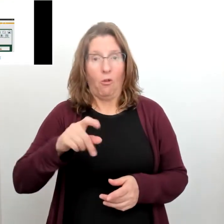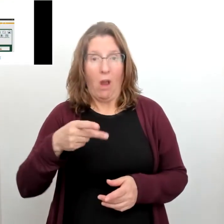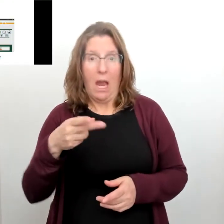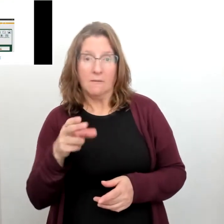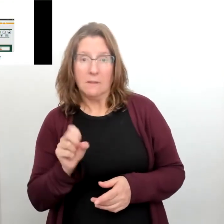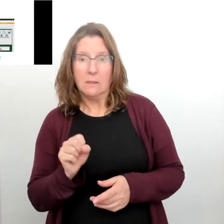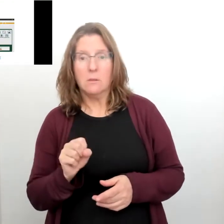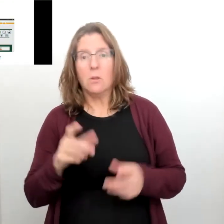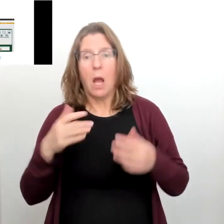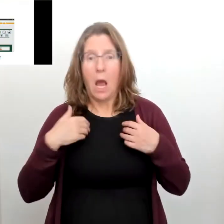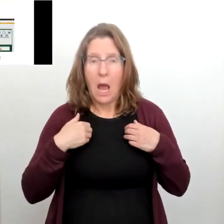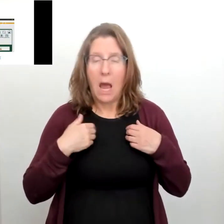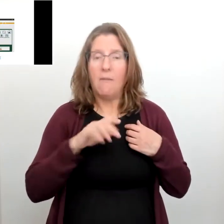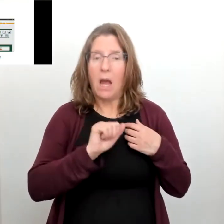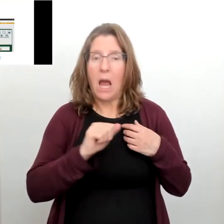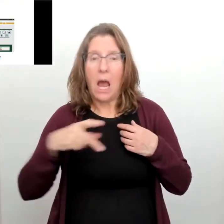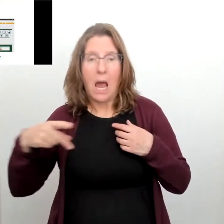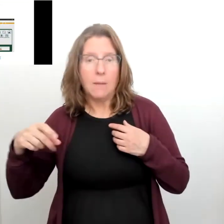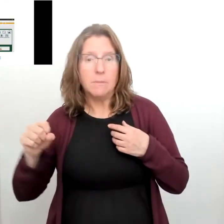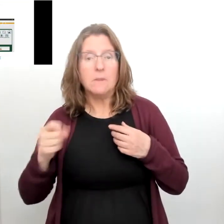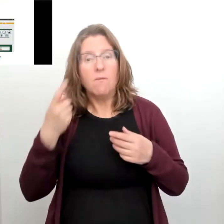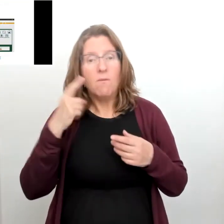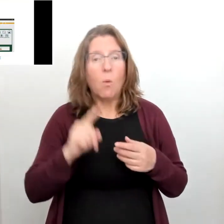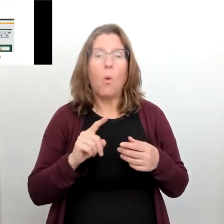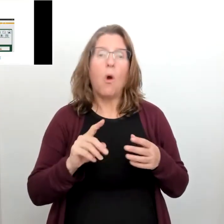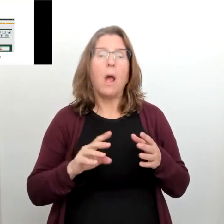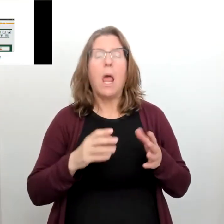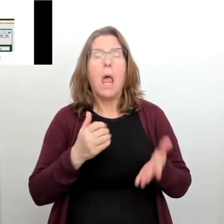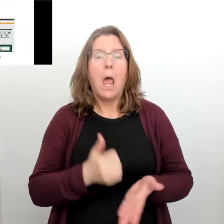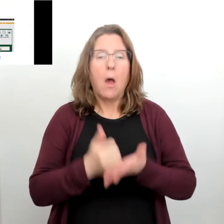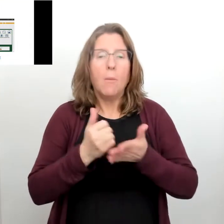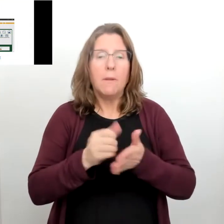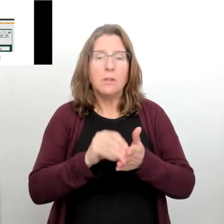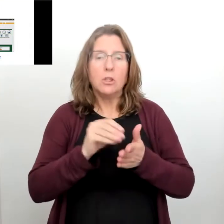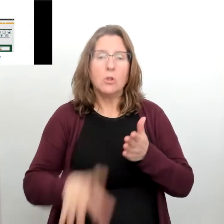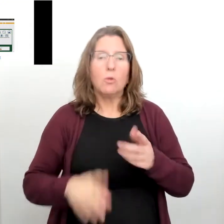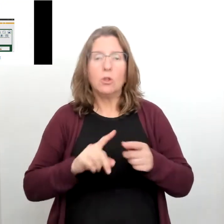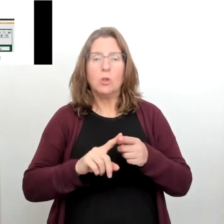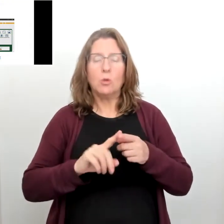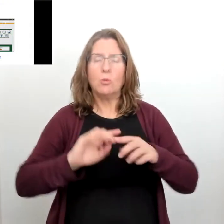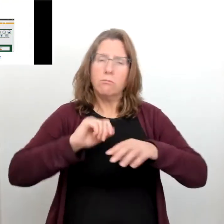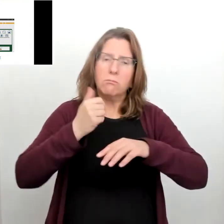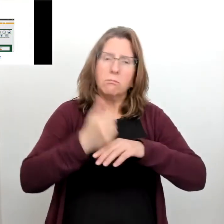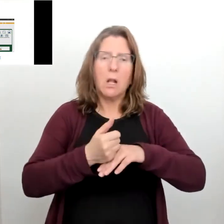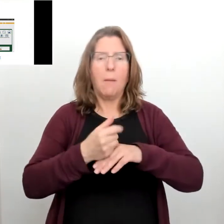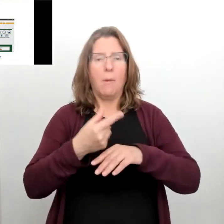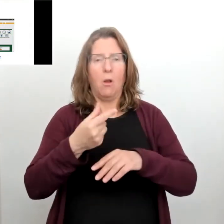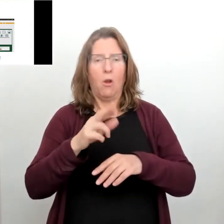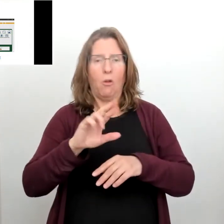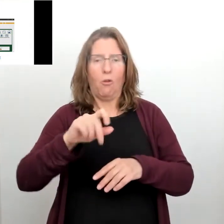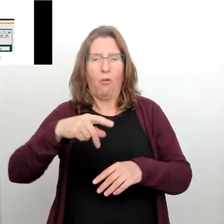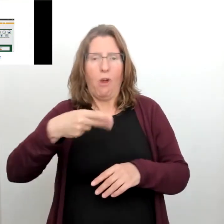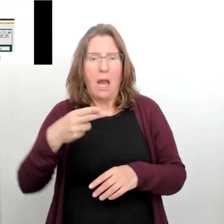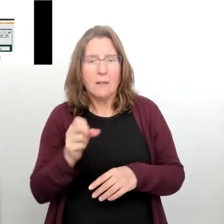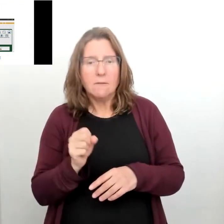There are graphing apps that can be used by students to illustrate in a graph (which can then be printed)